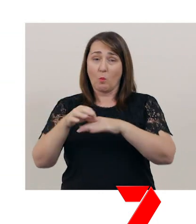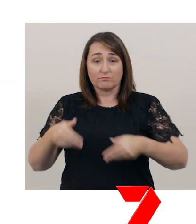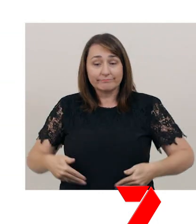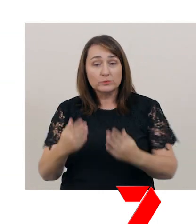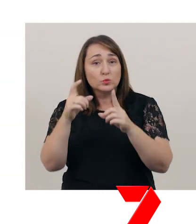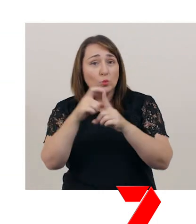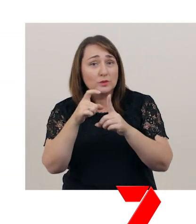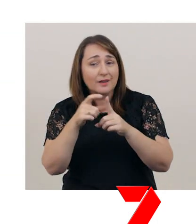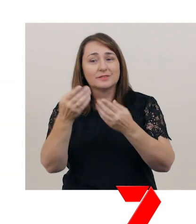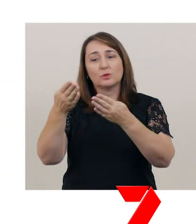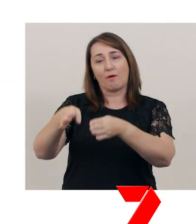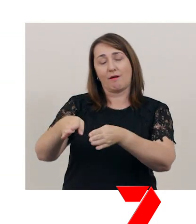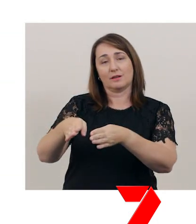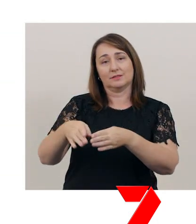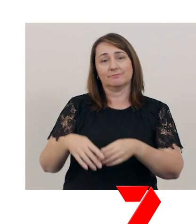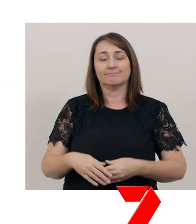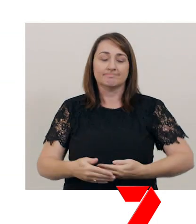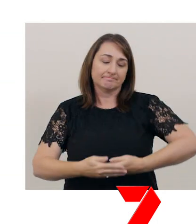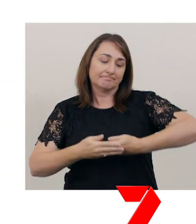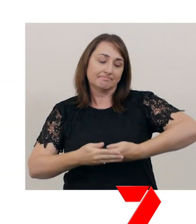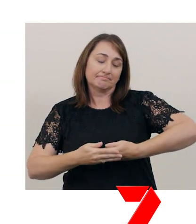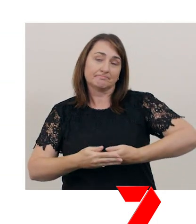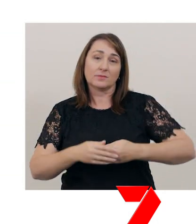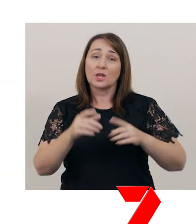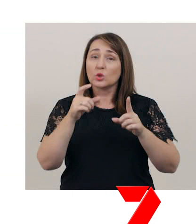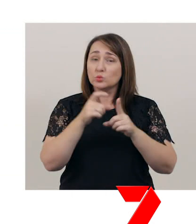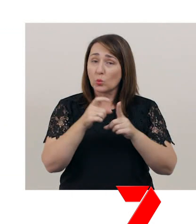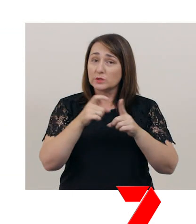Chief Wu called his young daughter Ye Xian, (Yee-Shan) and he loved her.